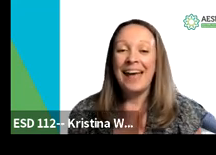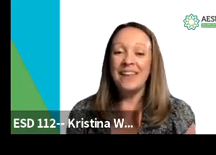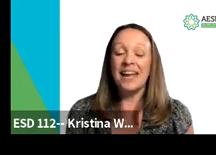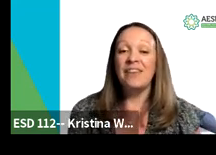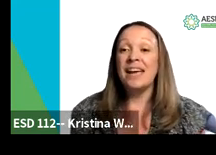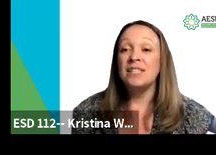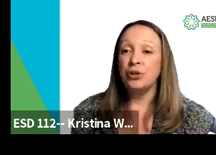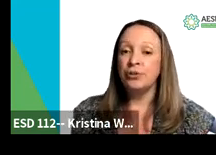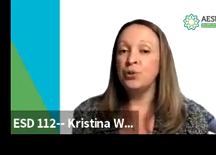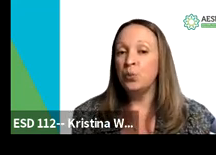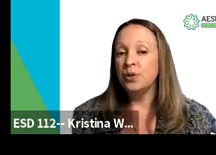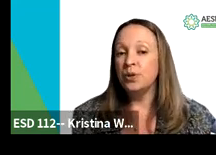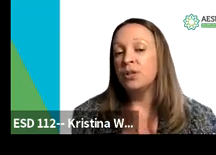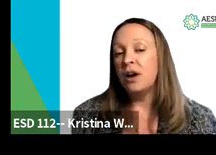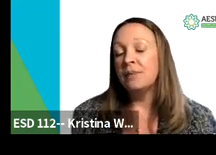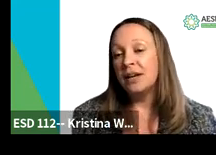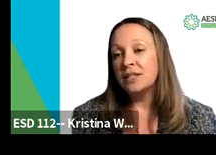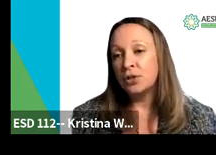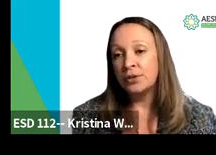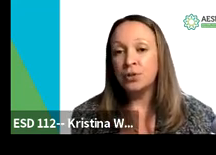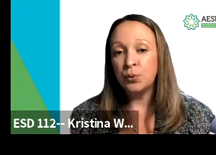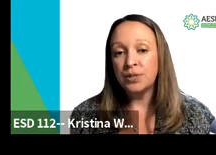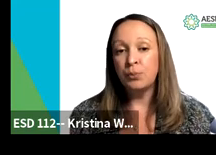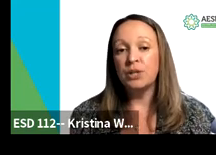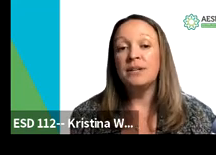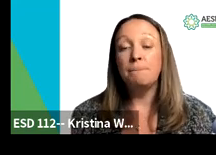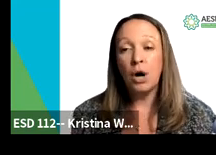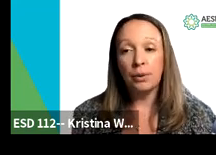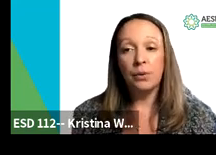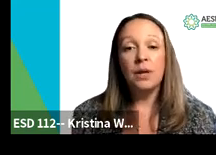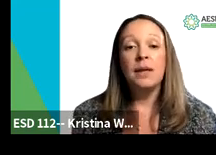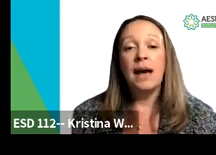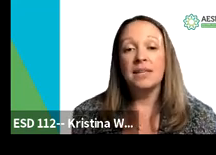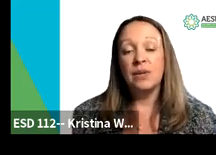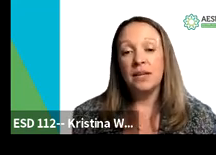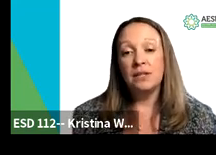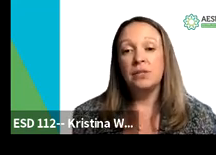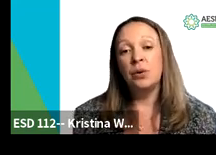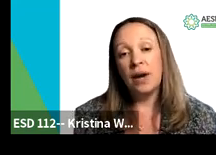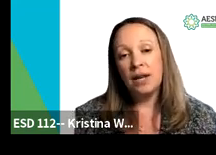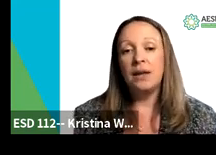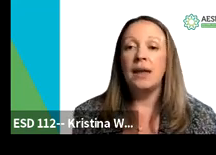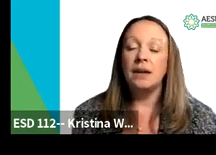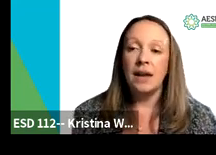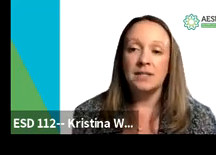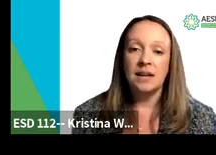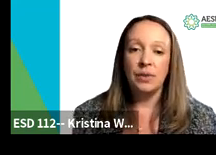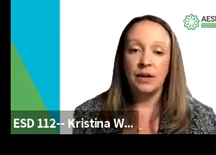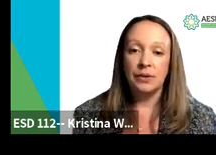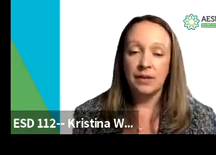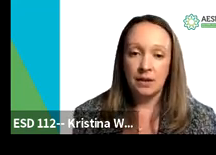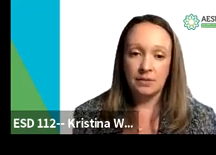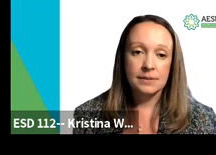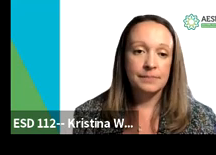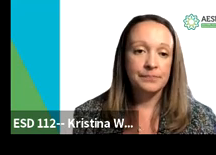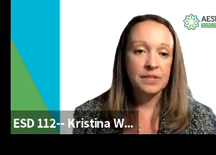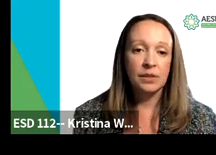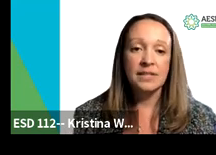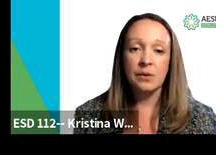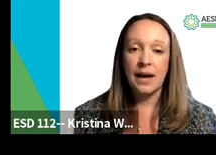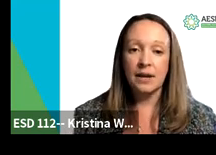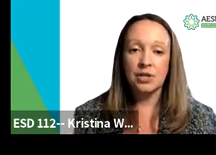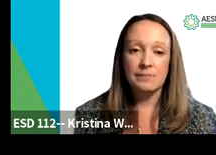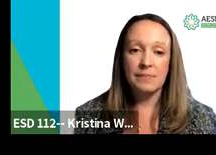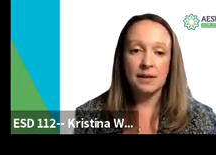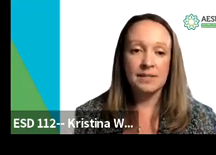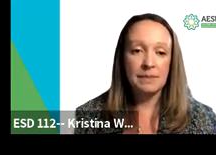ESD 112-- Kristina Wambold: And then I have external tools and we'll talk about external tools more tomorrow as we get into the grading and connecting it with other things. So let's go ahead and just make an assignment.